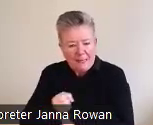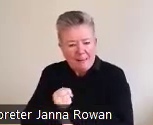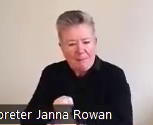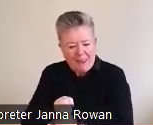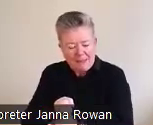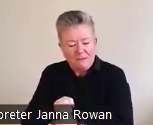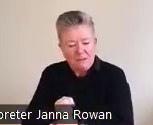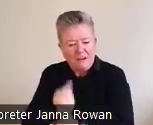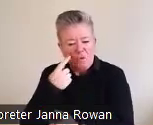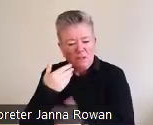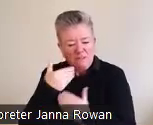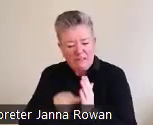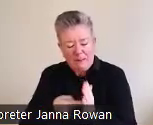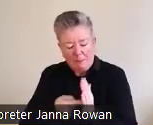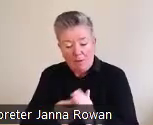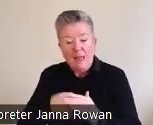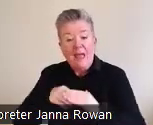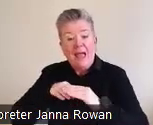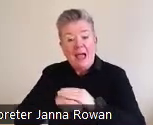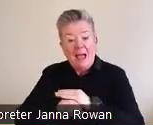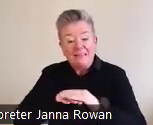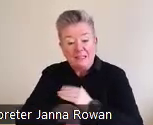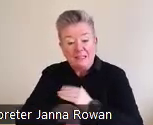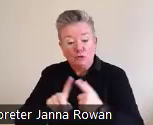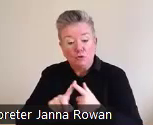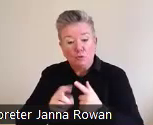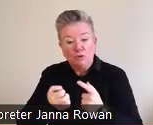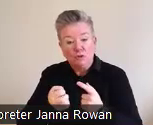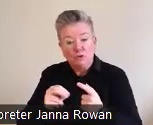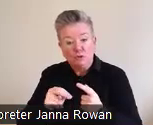So for example the access to general education curriculum,